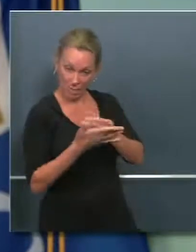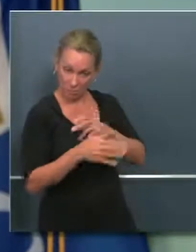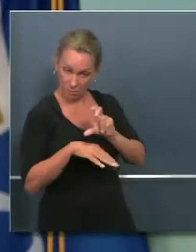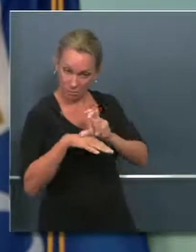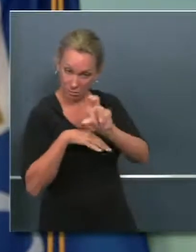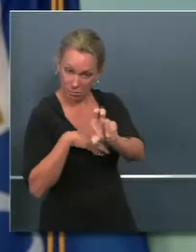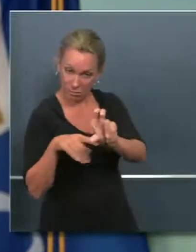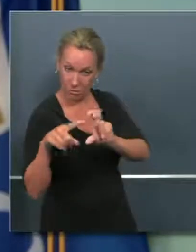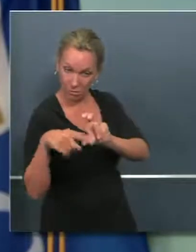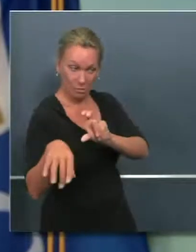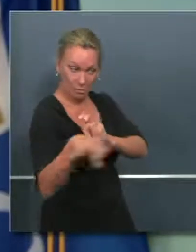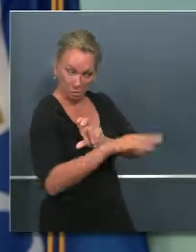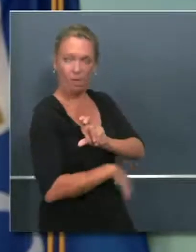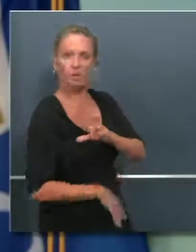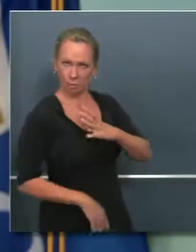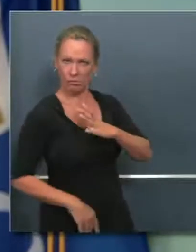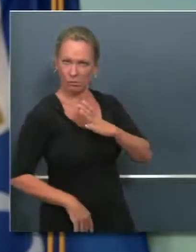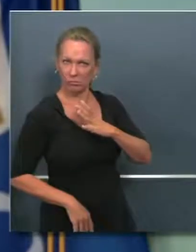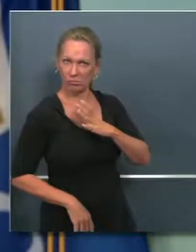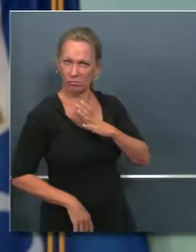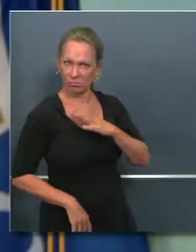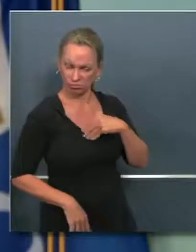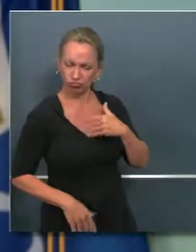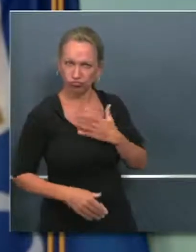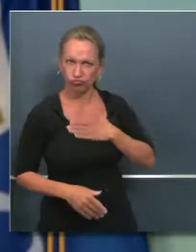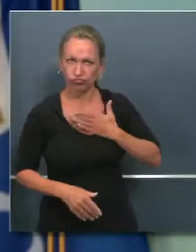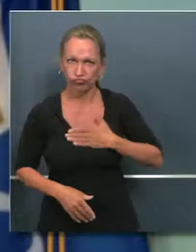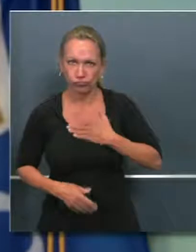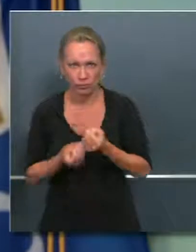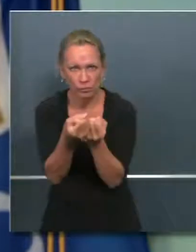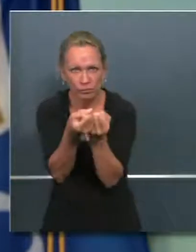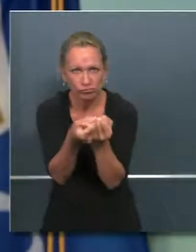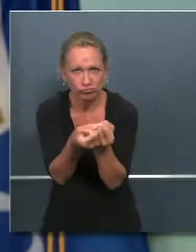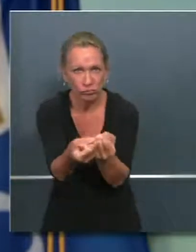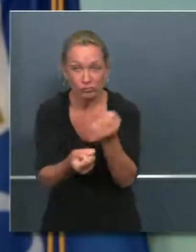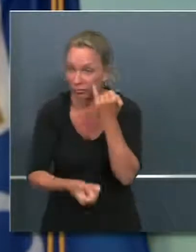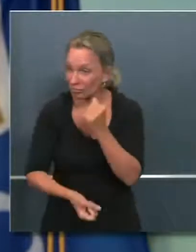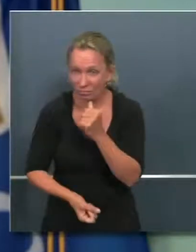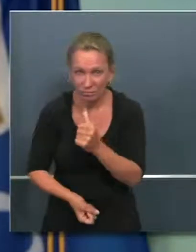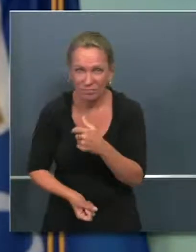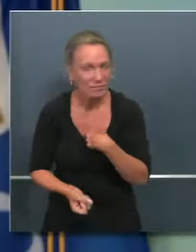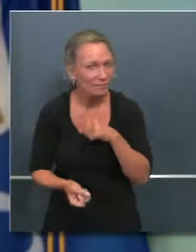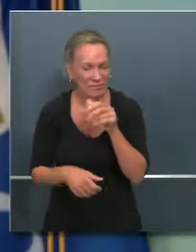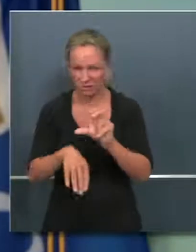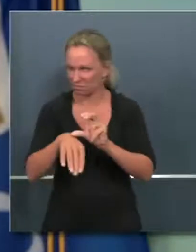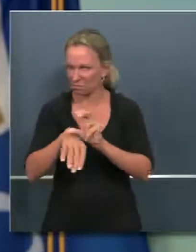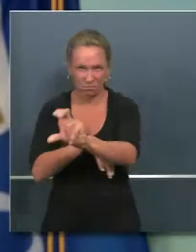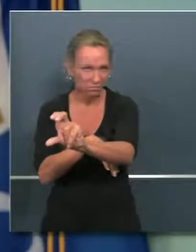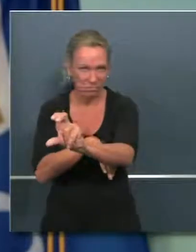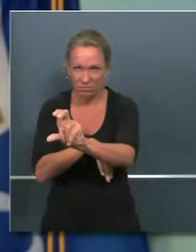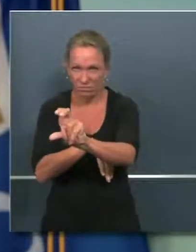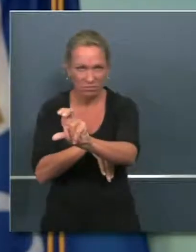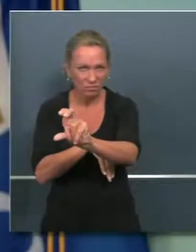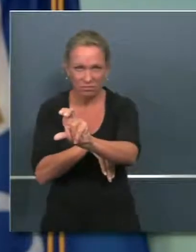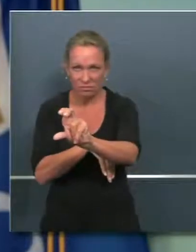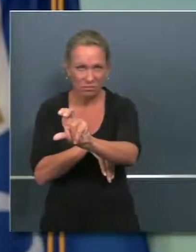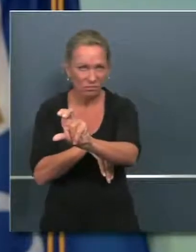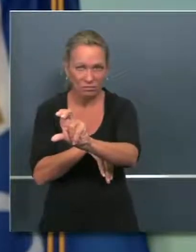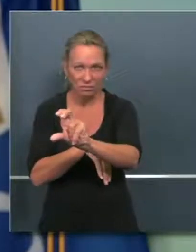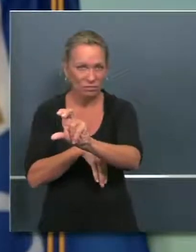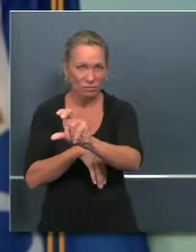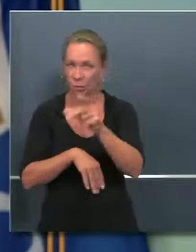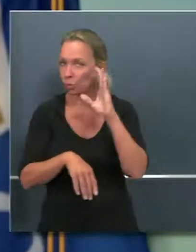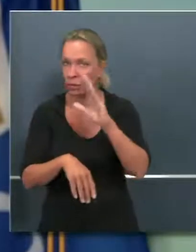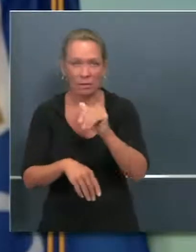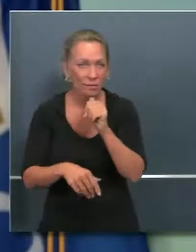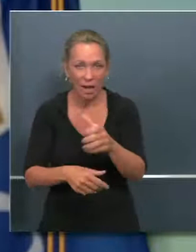to enforce an OSHA and others in particular have a unique history and unique capacity to enforce any